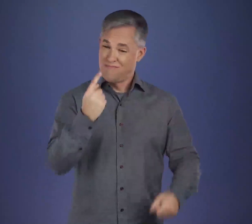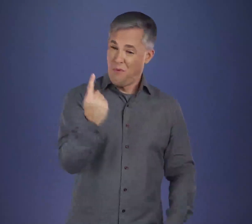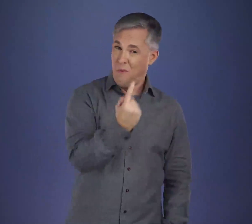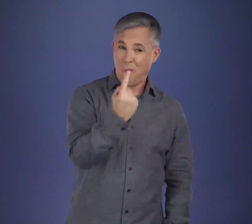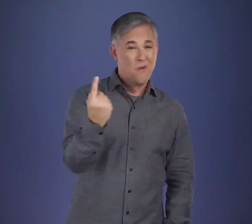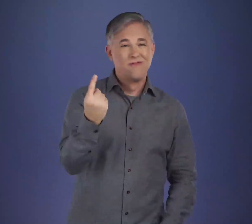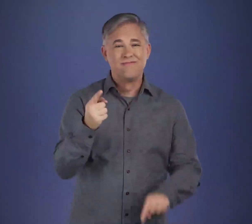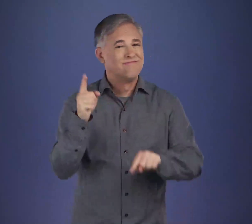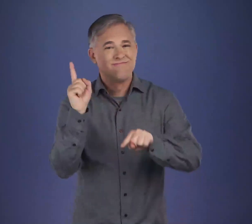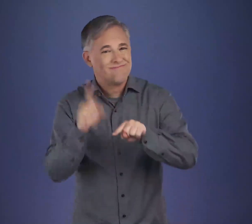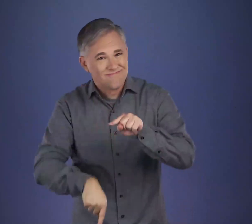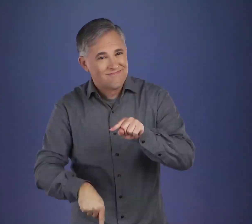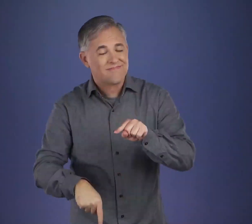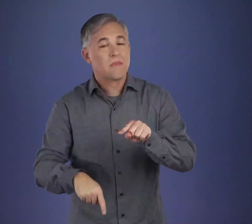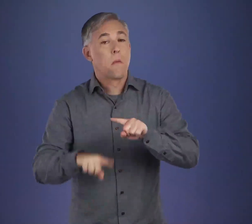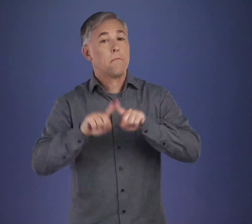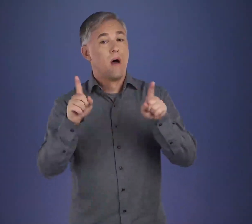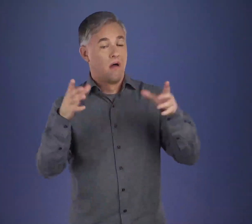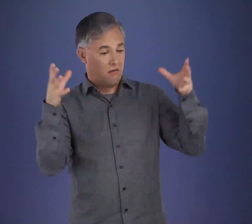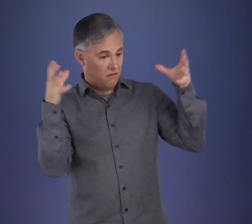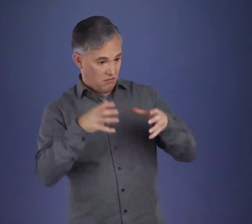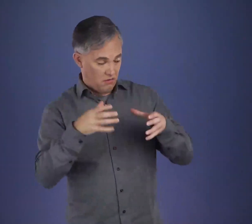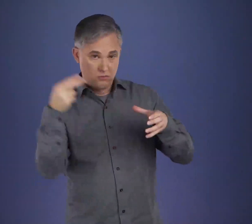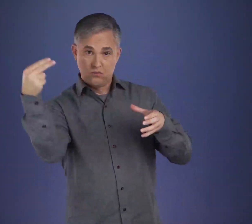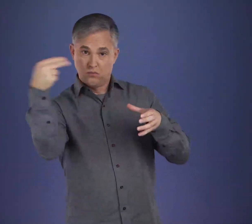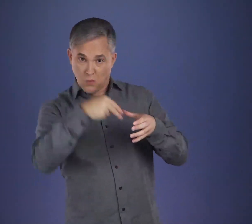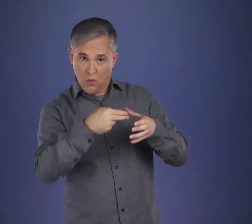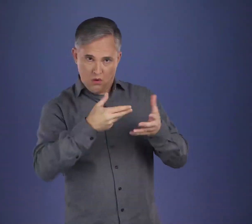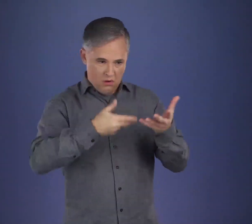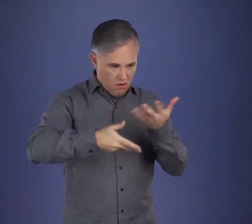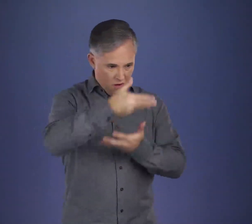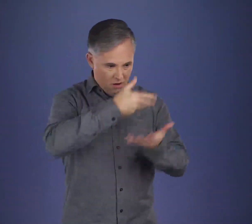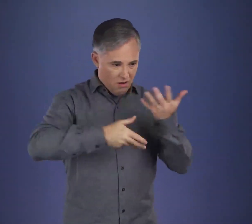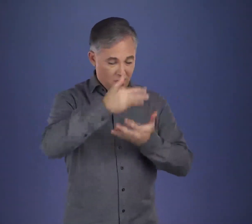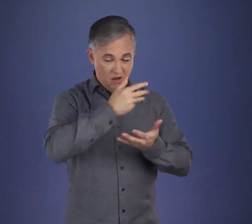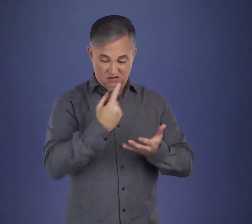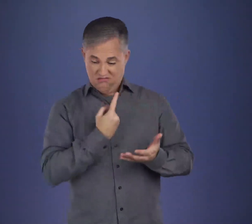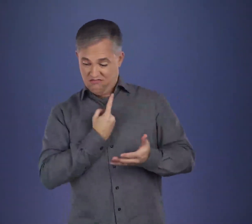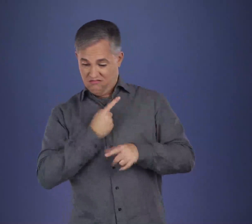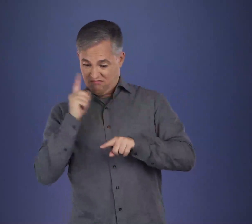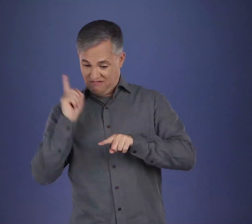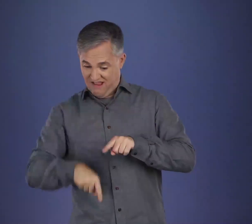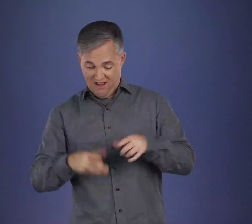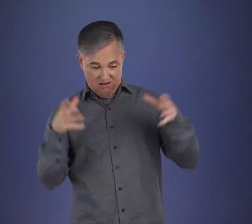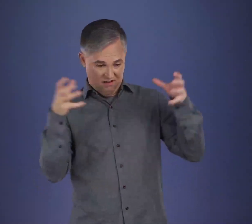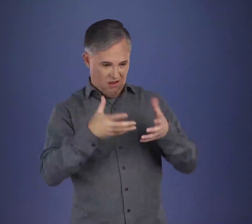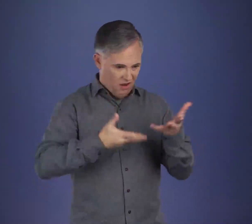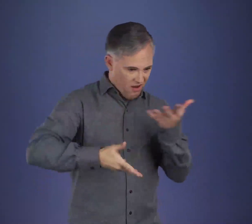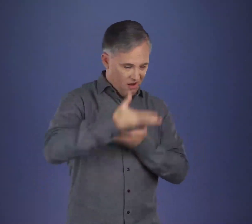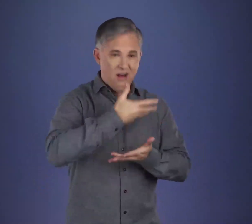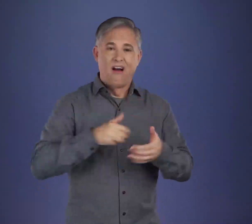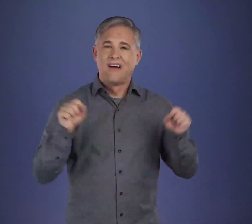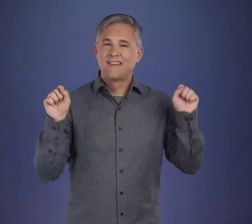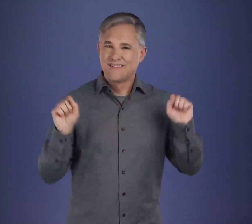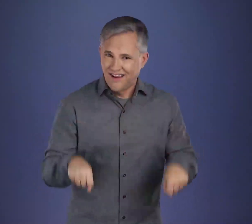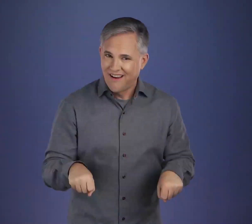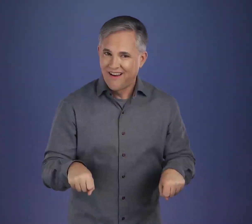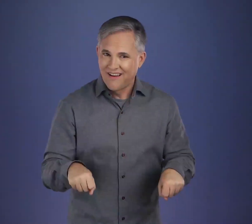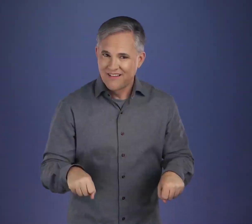what we could not do separately. He interrupted to scoff at this and asserted he’d fix his wife,